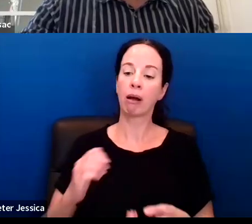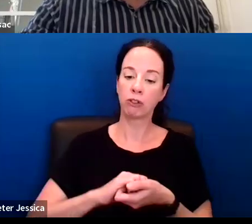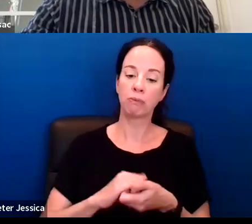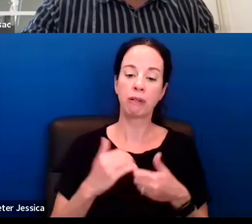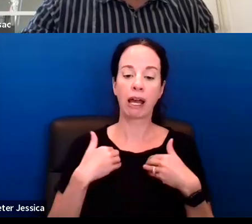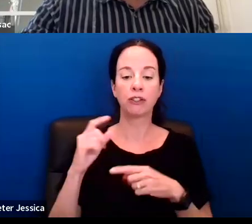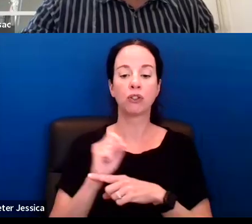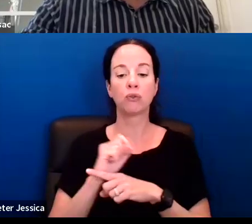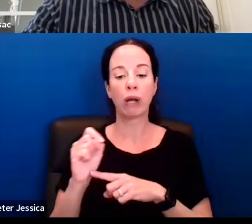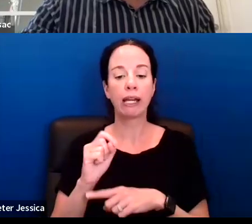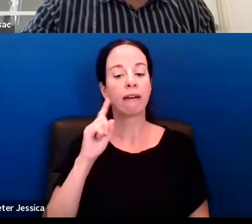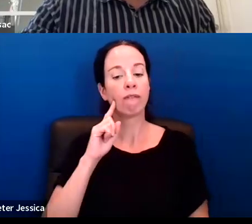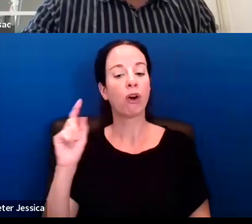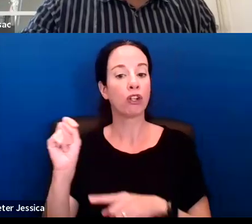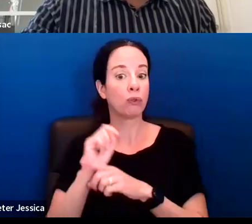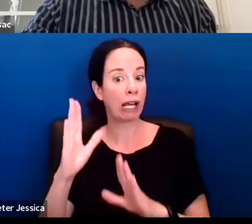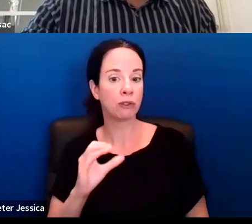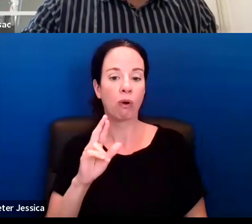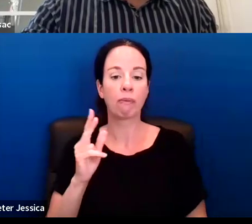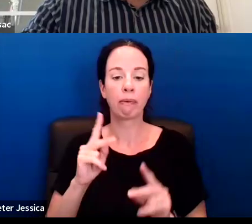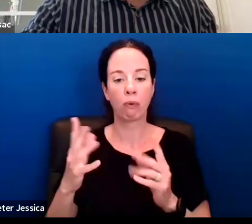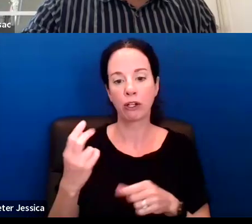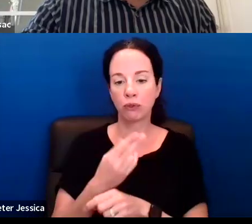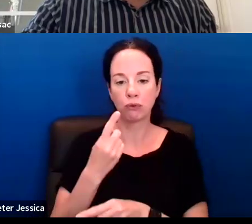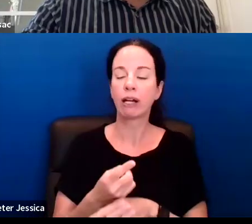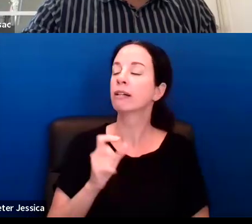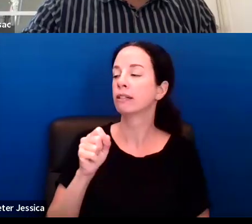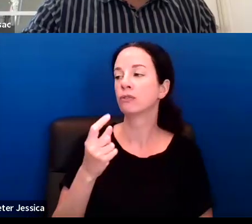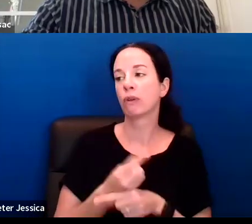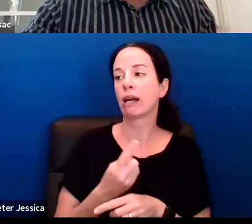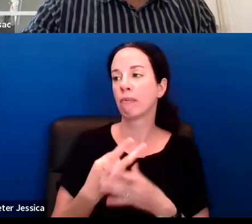for people who want to use this, correct? Yeah, exactly. So for those organizations